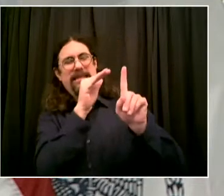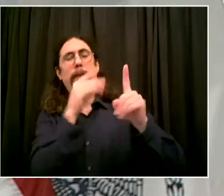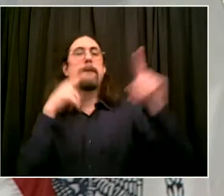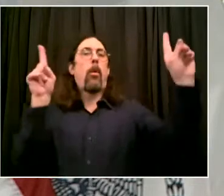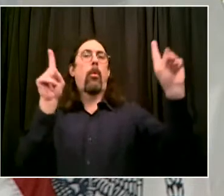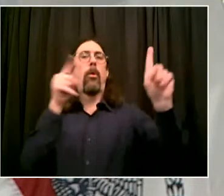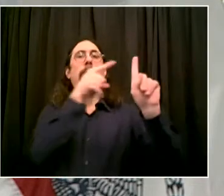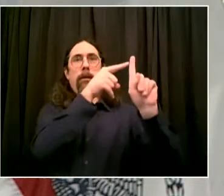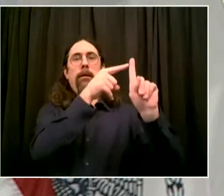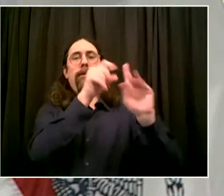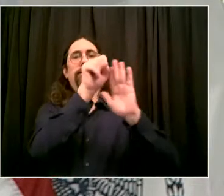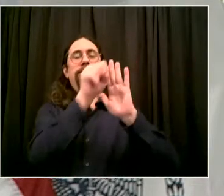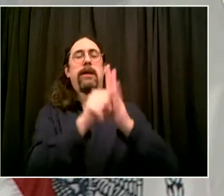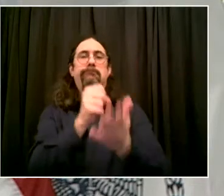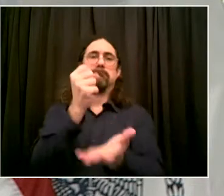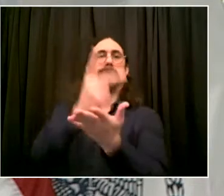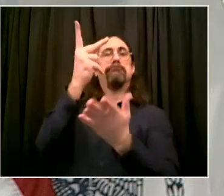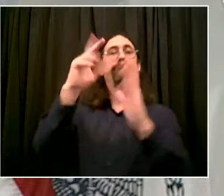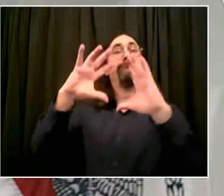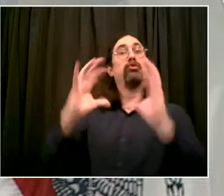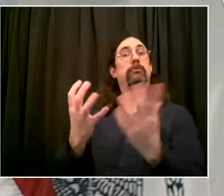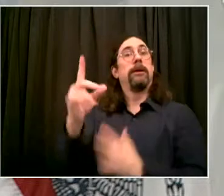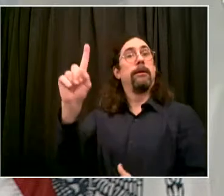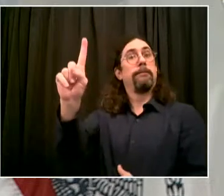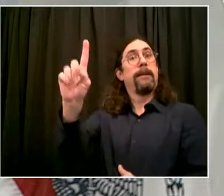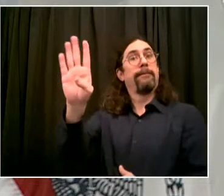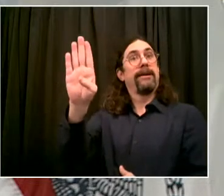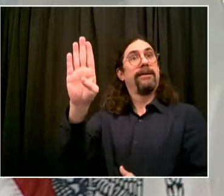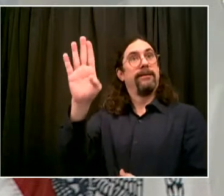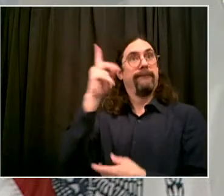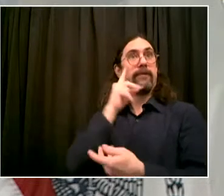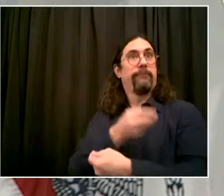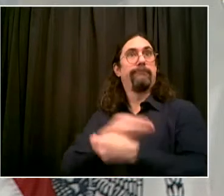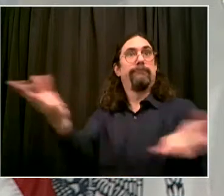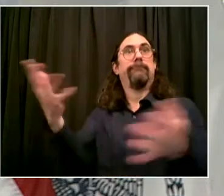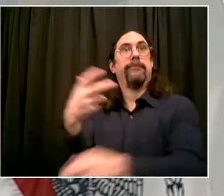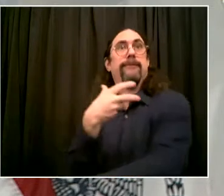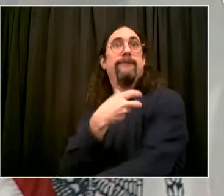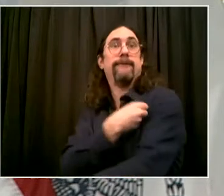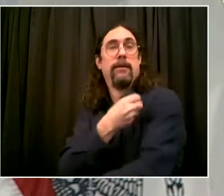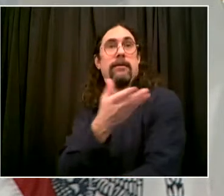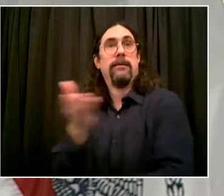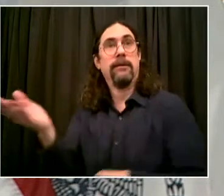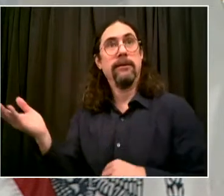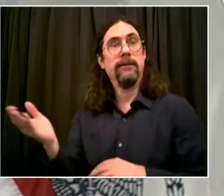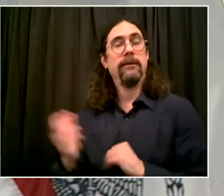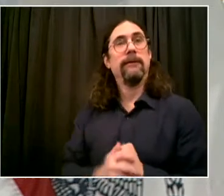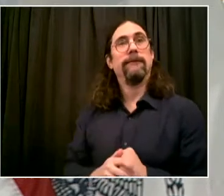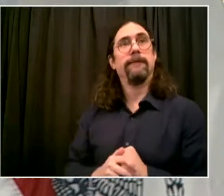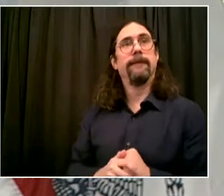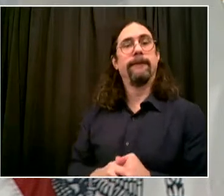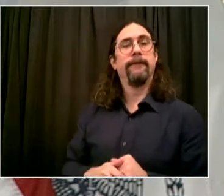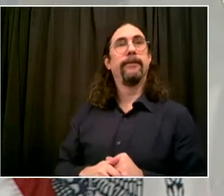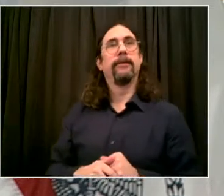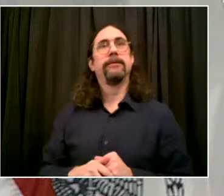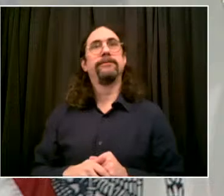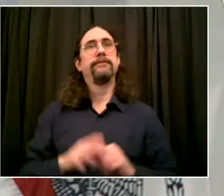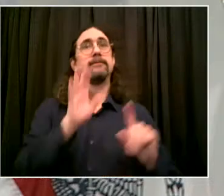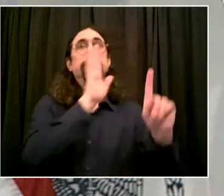CATEGORY 1B. AT THE TITIME BUT THE GOVERNOR SAID AS FAR AS HIS RELUCTANCE